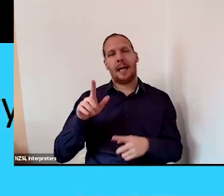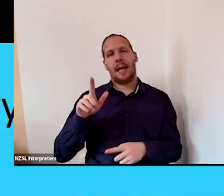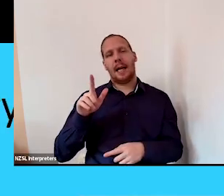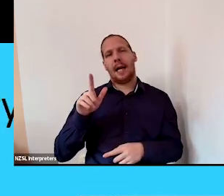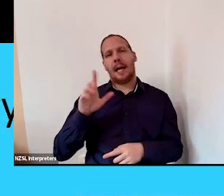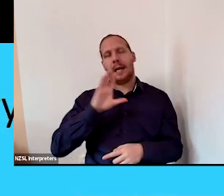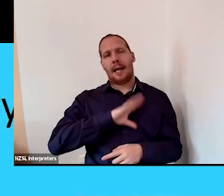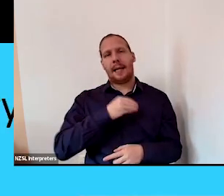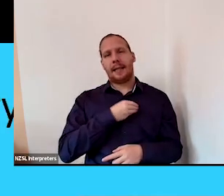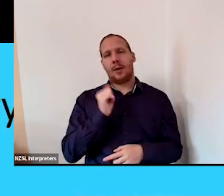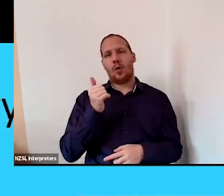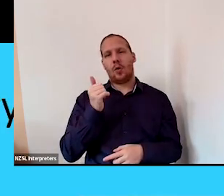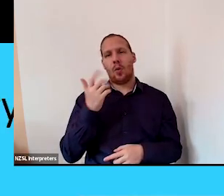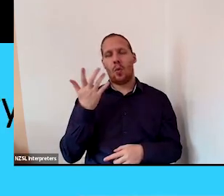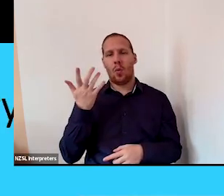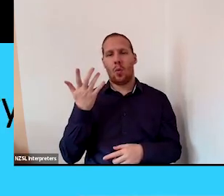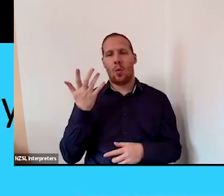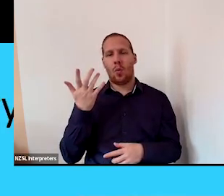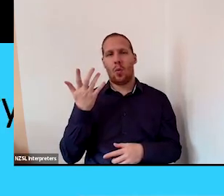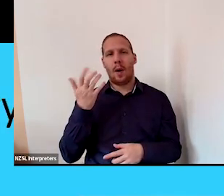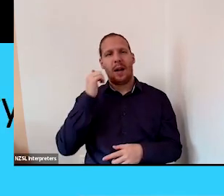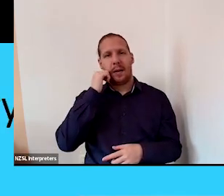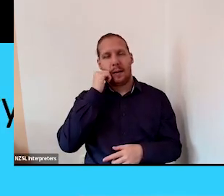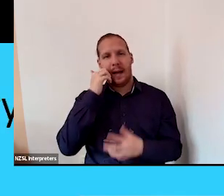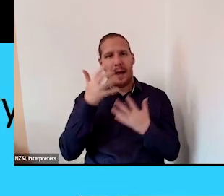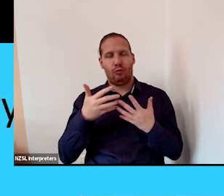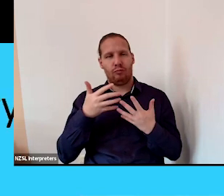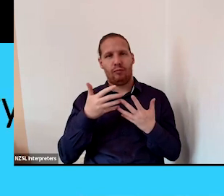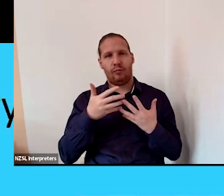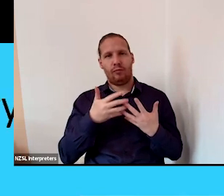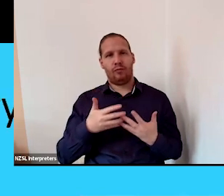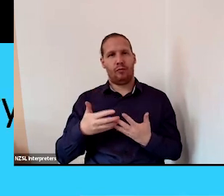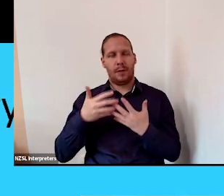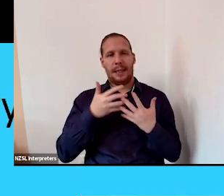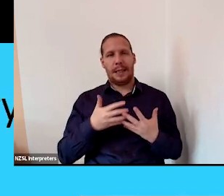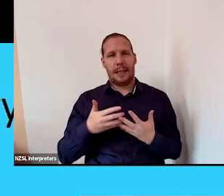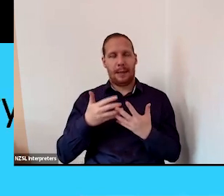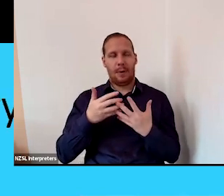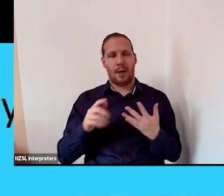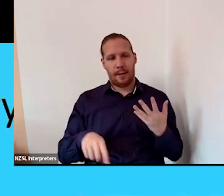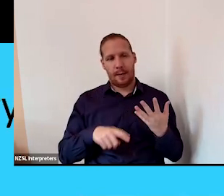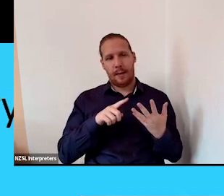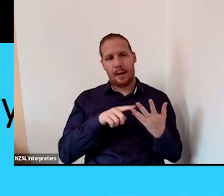These categories and collected using the Total Response ethnicity, which means that the young people that were grouped into any of these